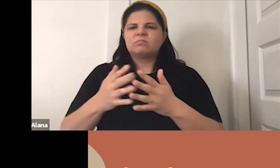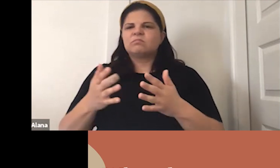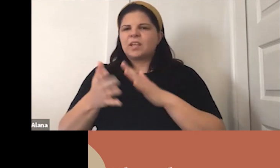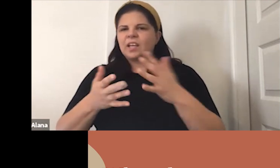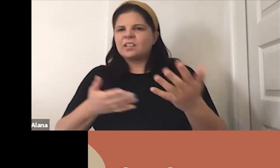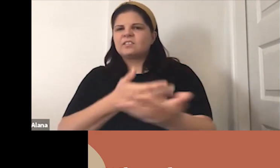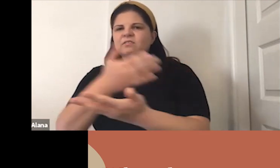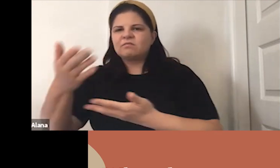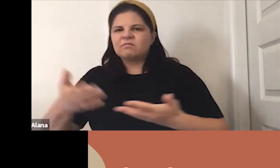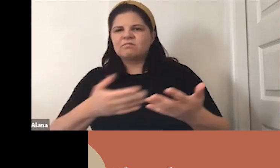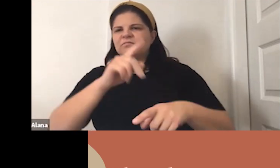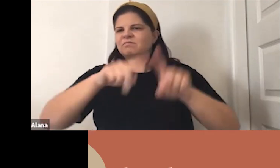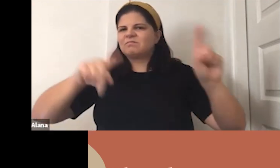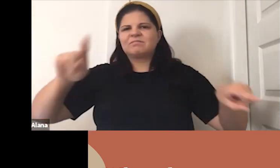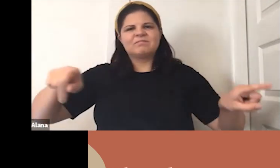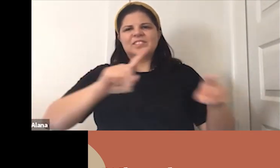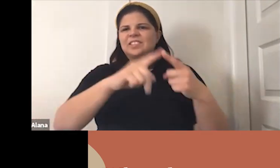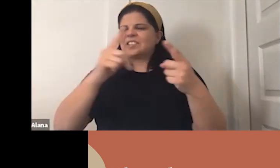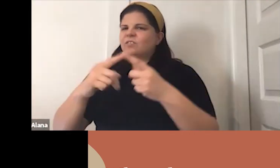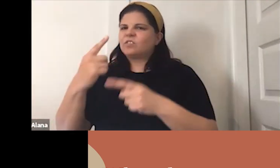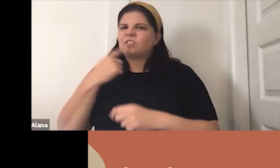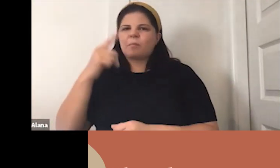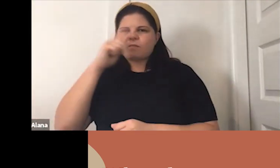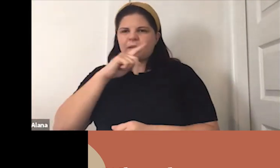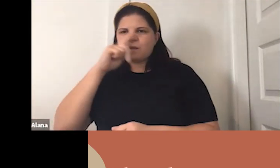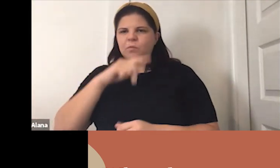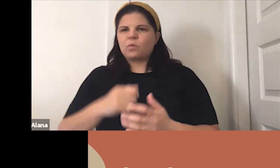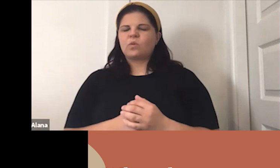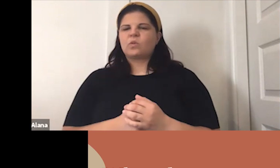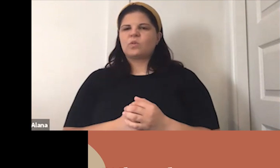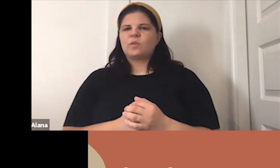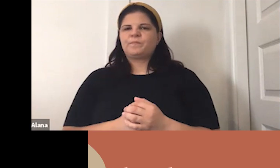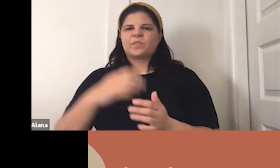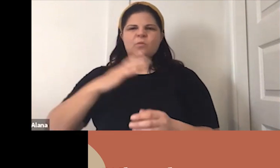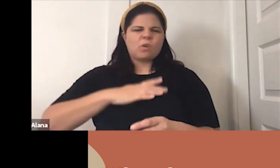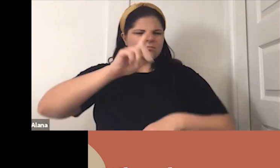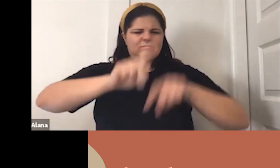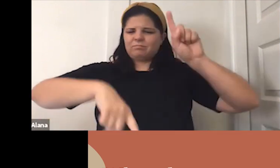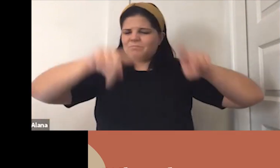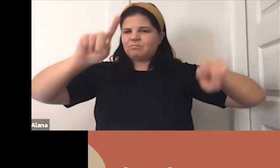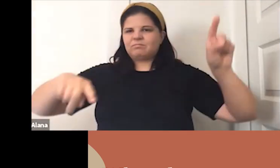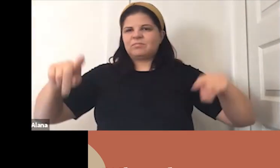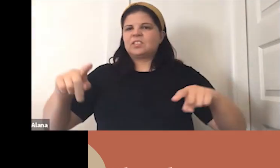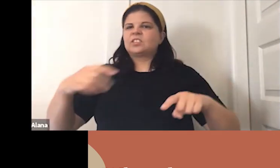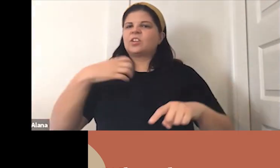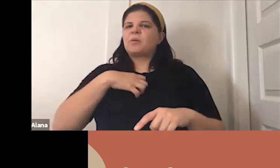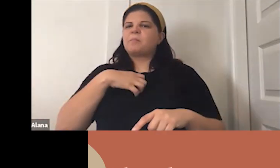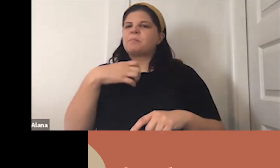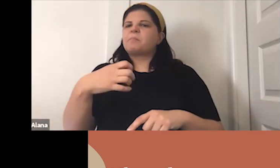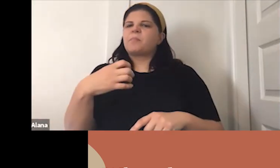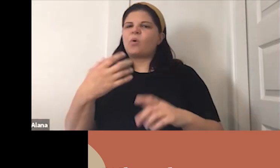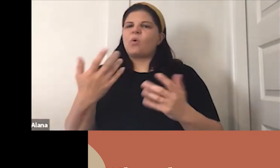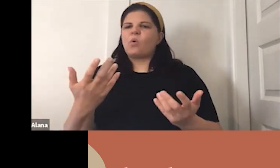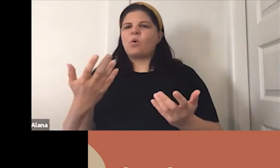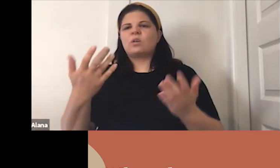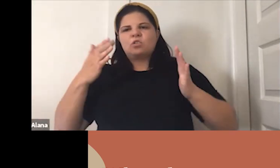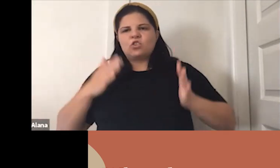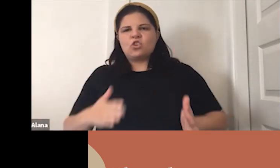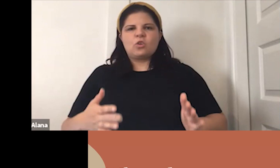possible range of people in order to account for a greater spectrum of human sensory experience,